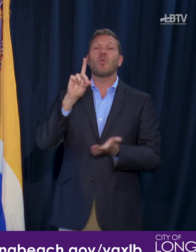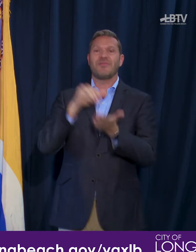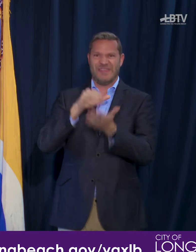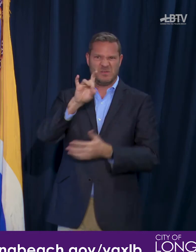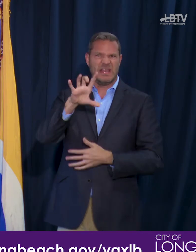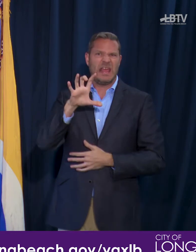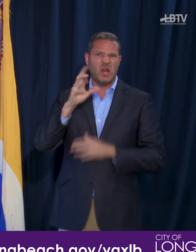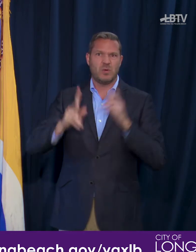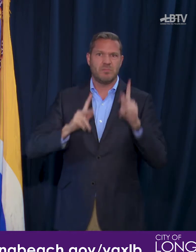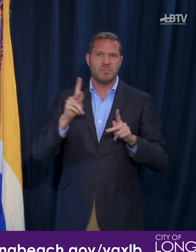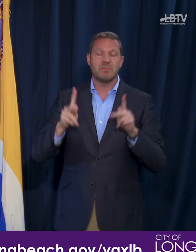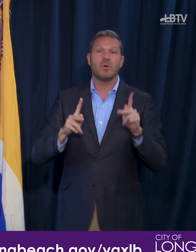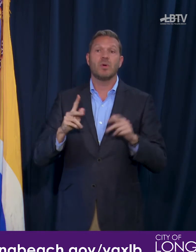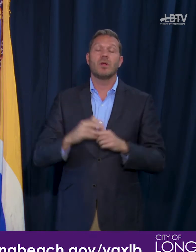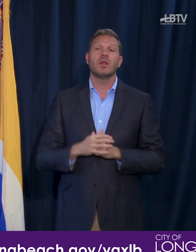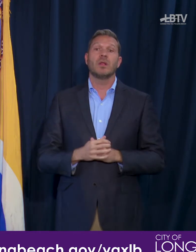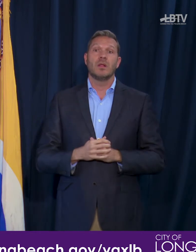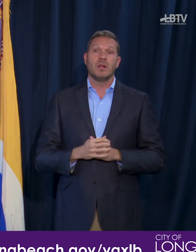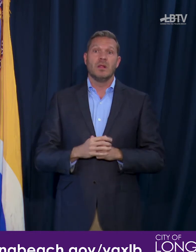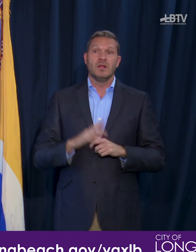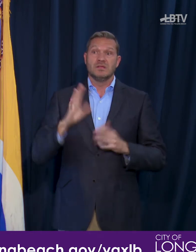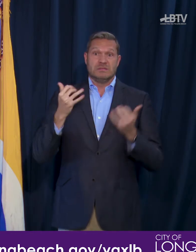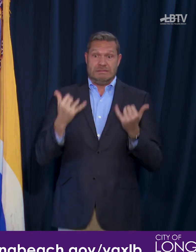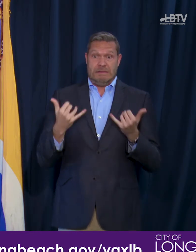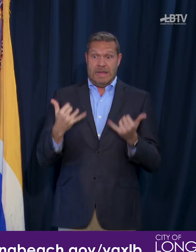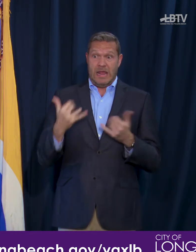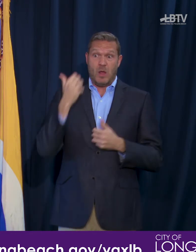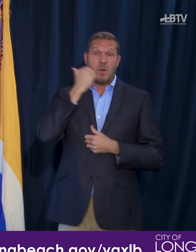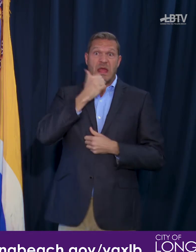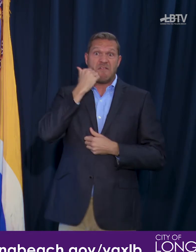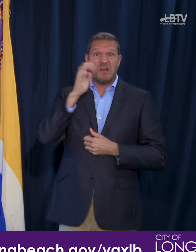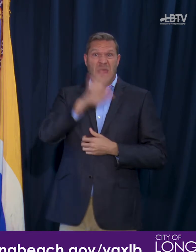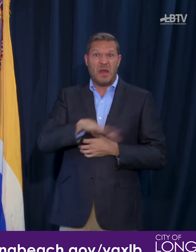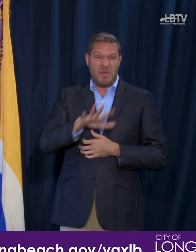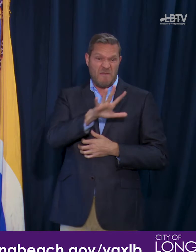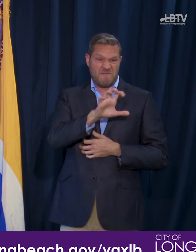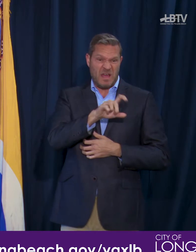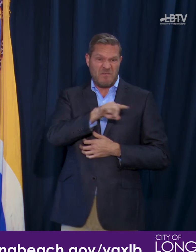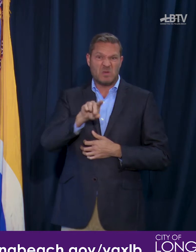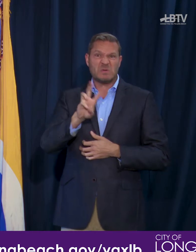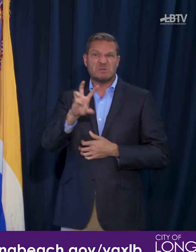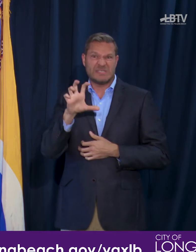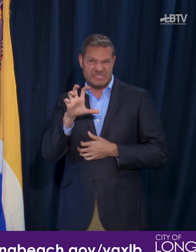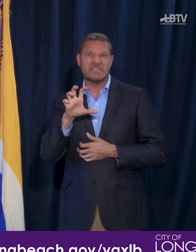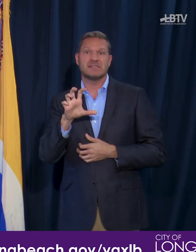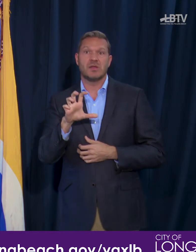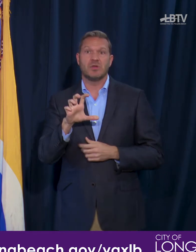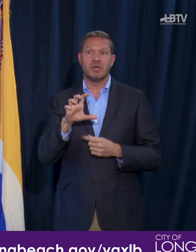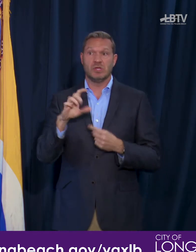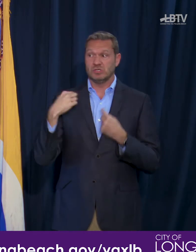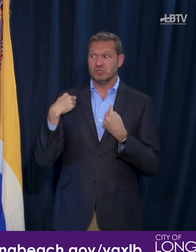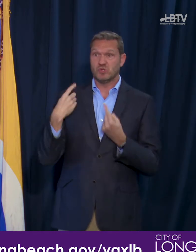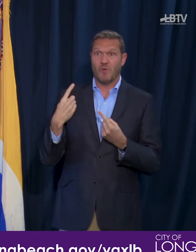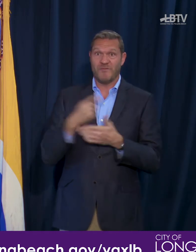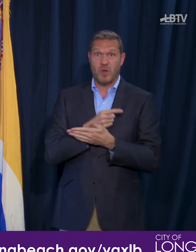this, throughout this week, we're doing anywhere between 5 and 6 hundred a day, mostly educators this week. We're also doing food workers at the end of the week.